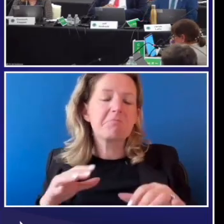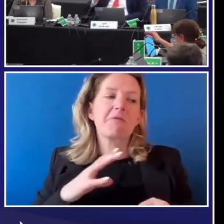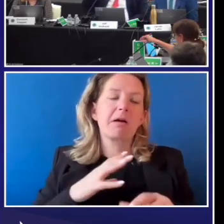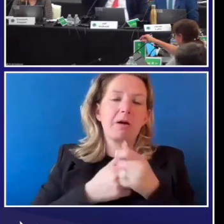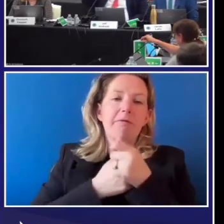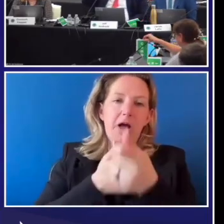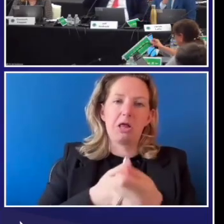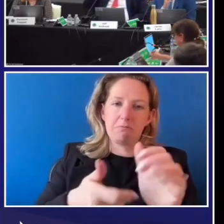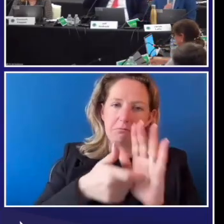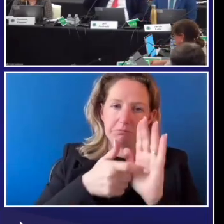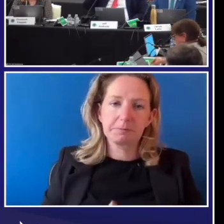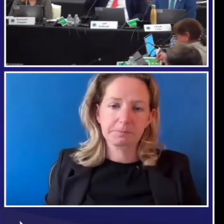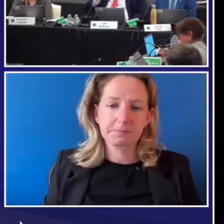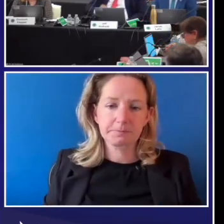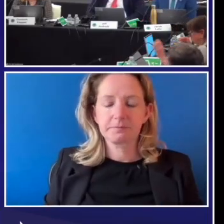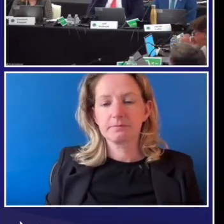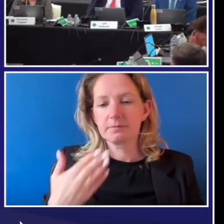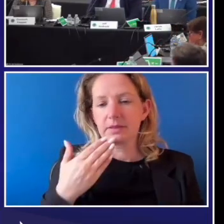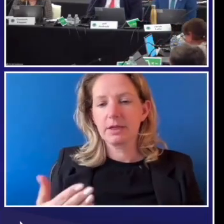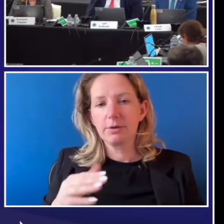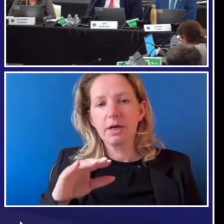Okay, thank you, Jennifer, Jake, and Jeff. Heather, you have the floor.